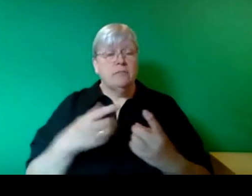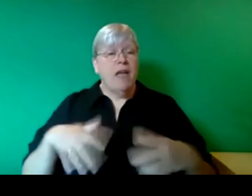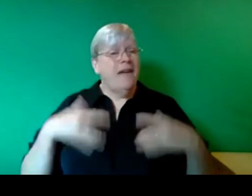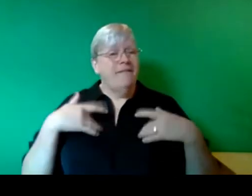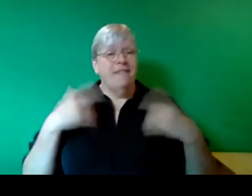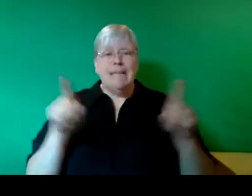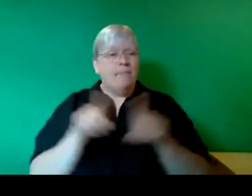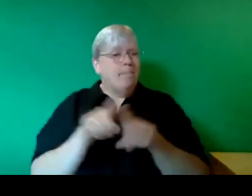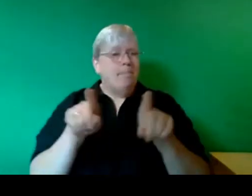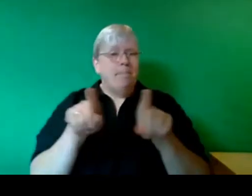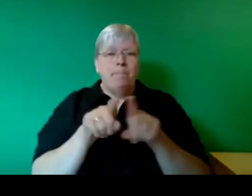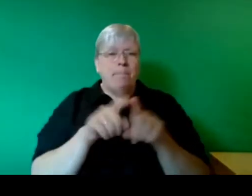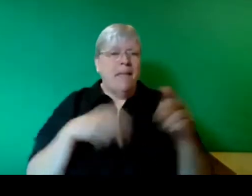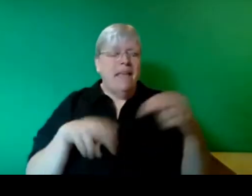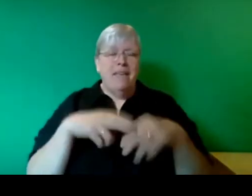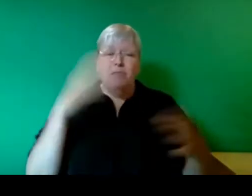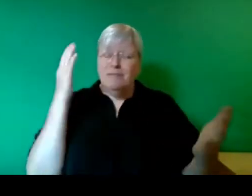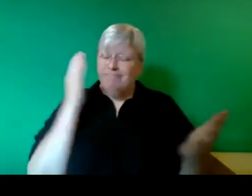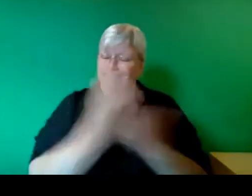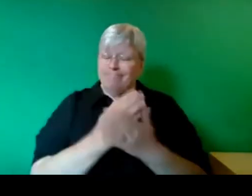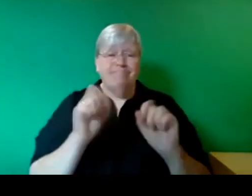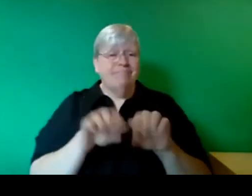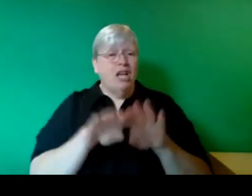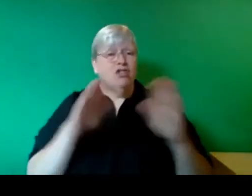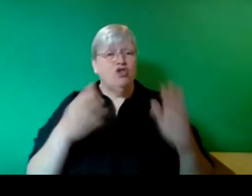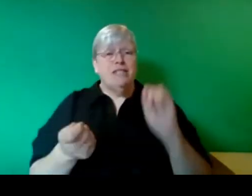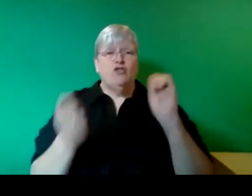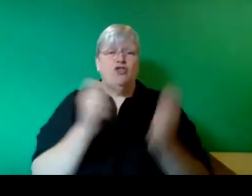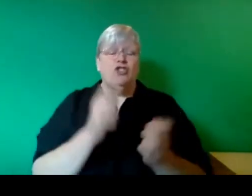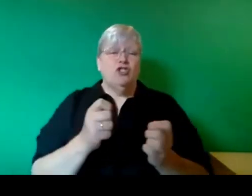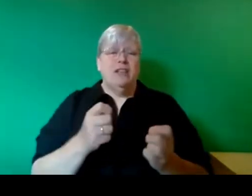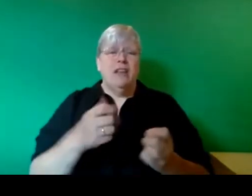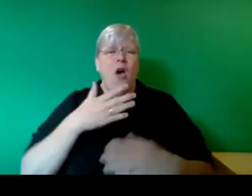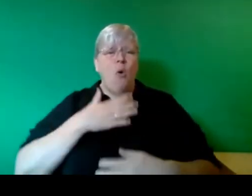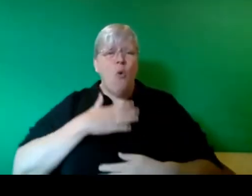justice, I'd dearly love to see more of my colleagues and people working in environmental